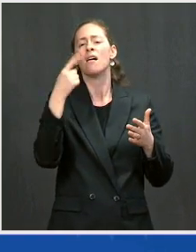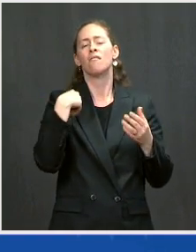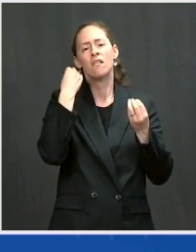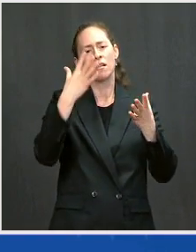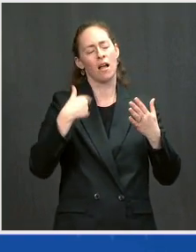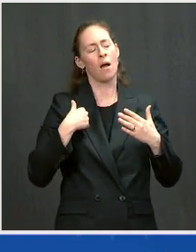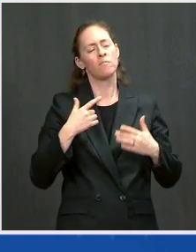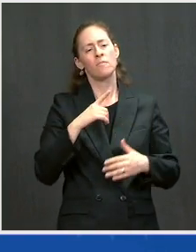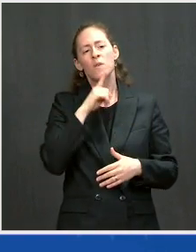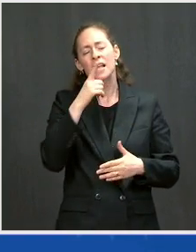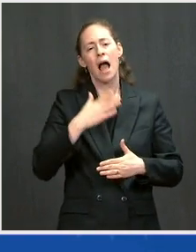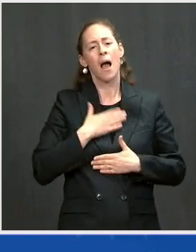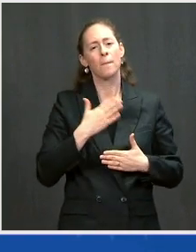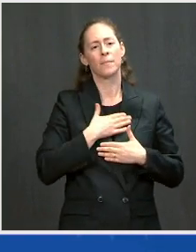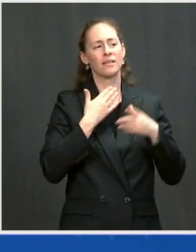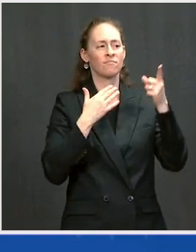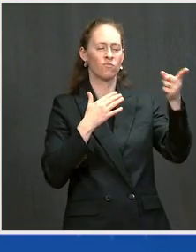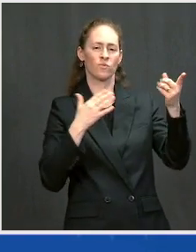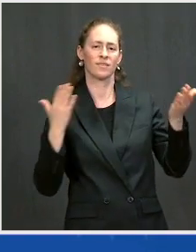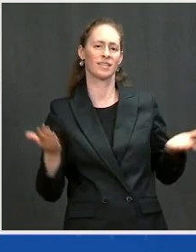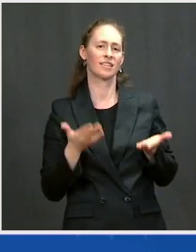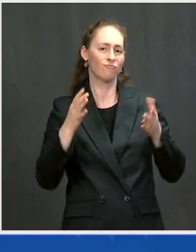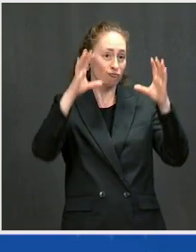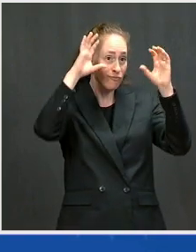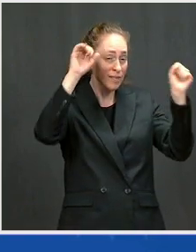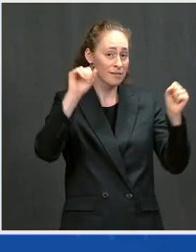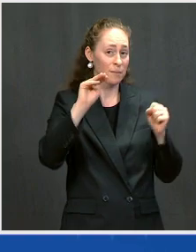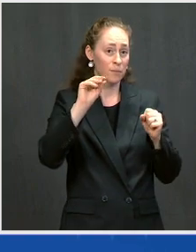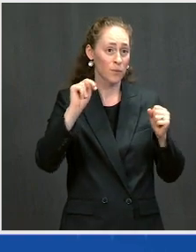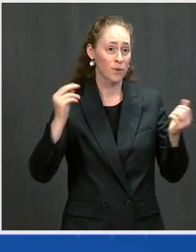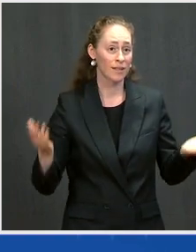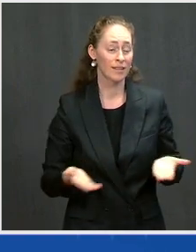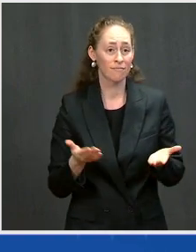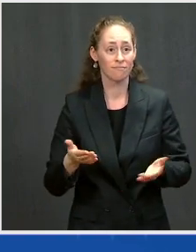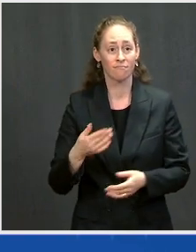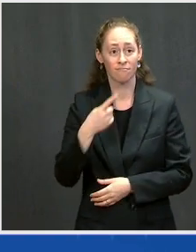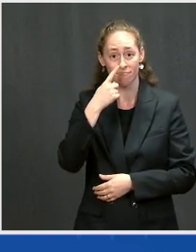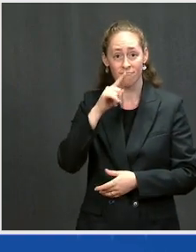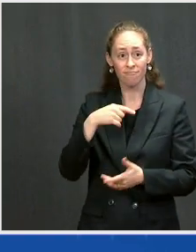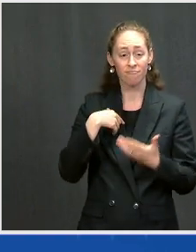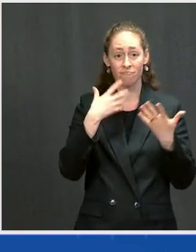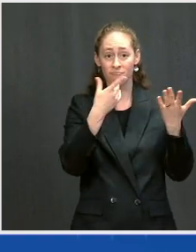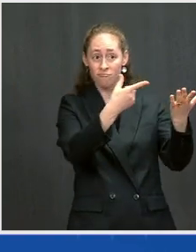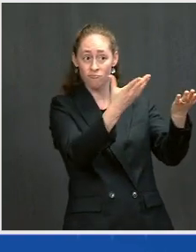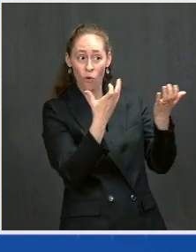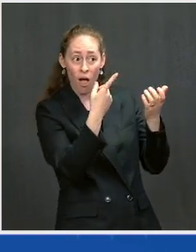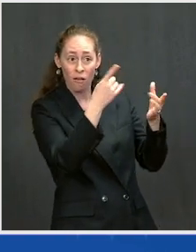And if I may, I'd like to invite President Moon to say a few words, if that is okay. President Moon.